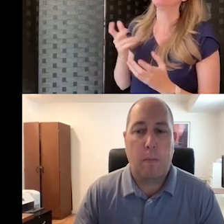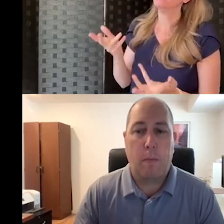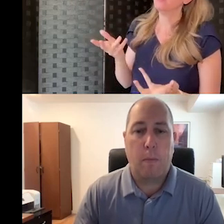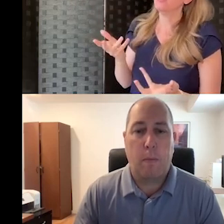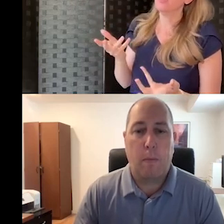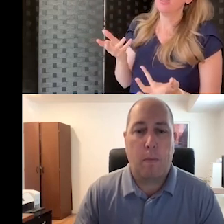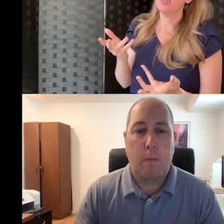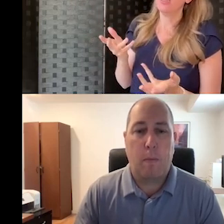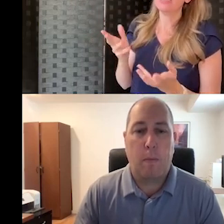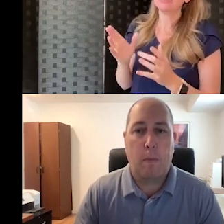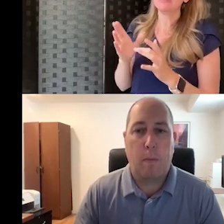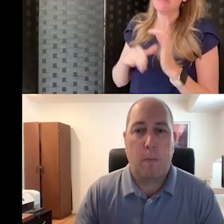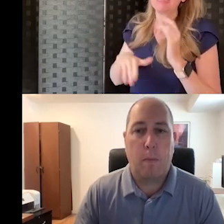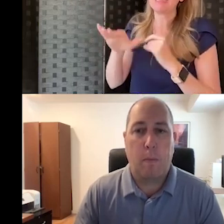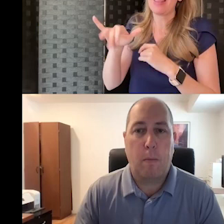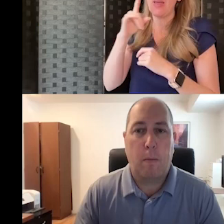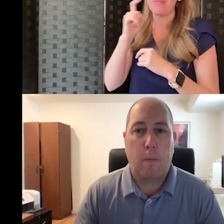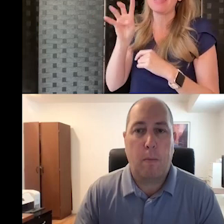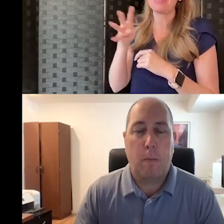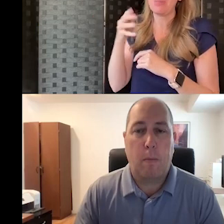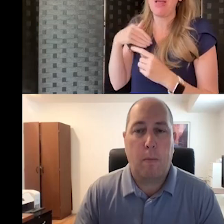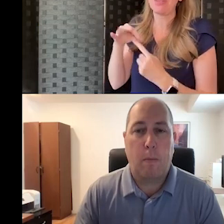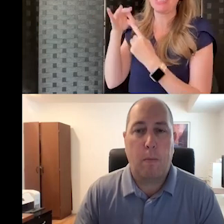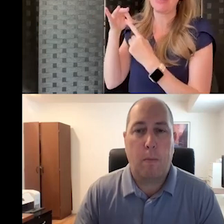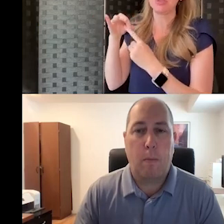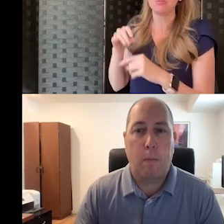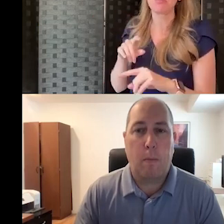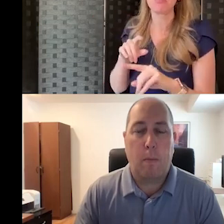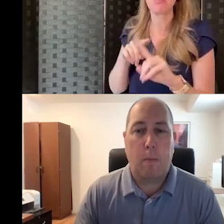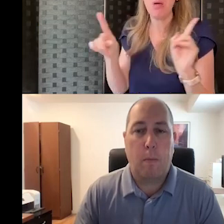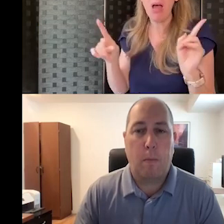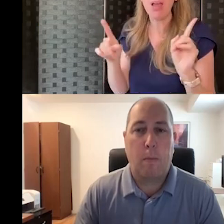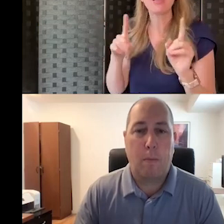passes that because tables have an exemption. The longer answer is, it depends. It comes